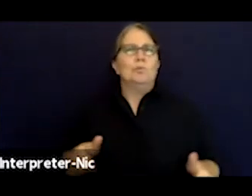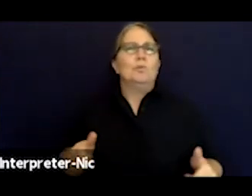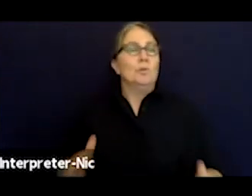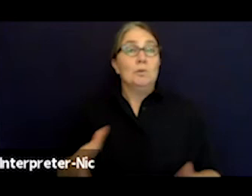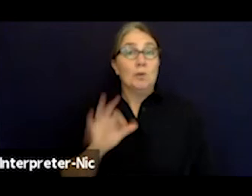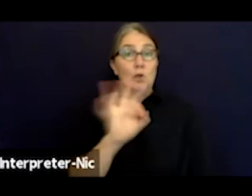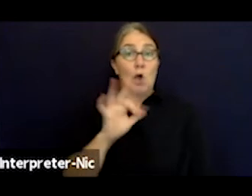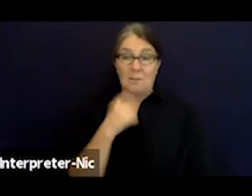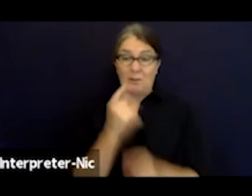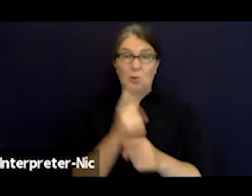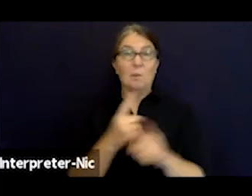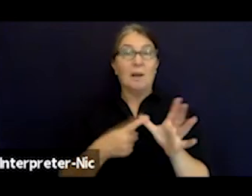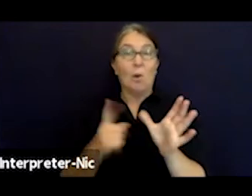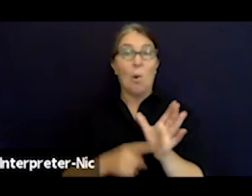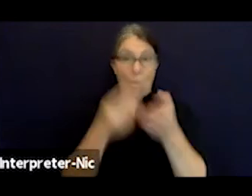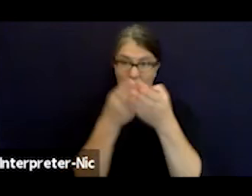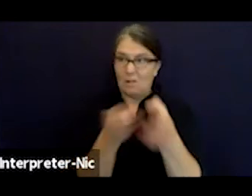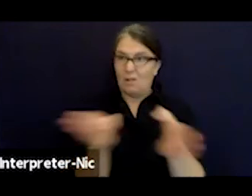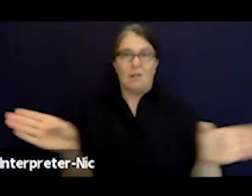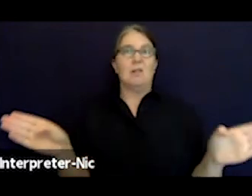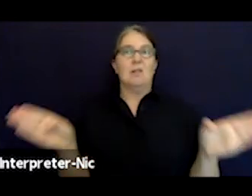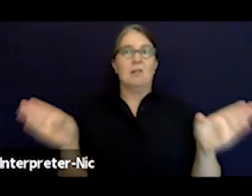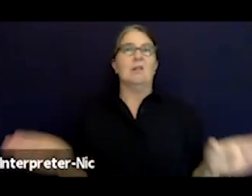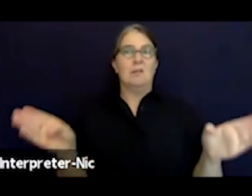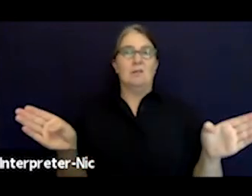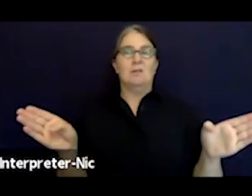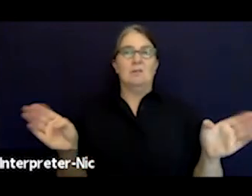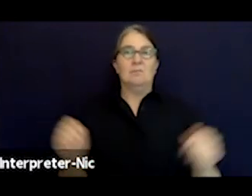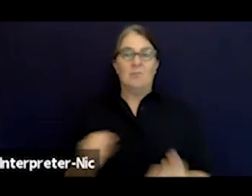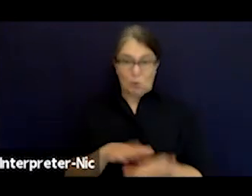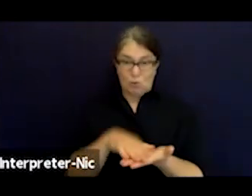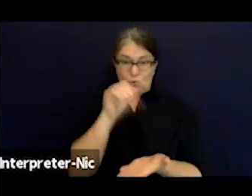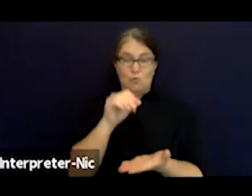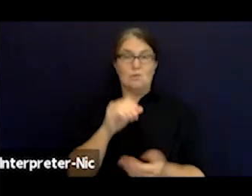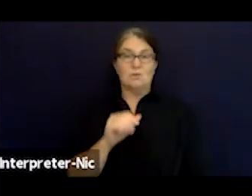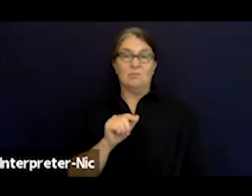all of our students. I'm talking about students whose main form of access is their smartphone.